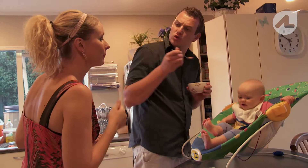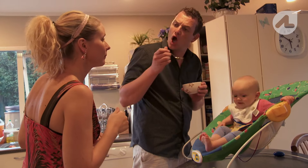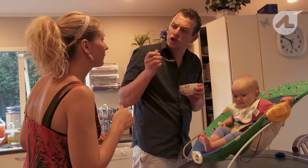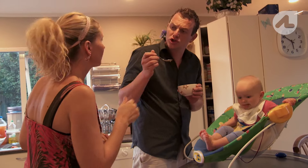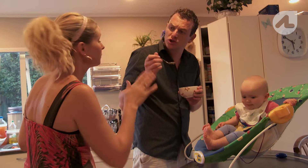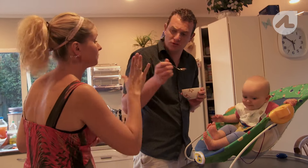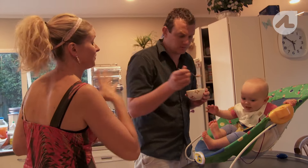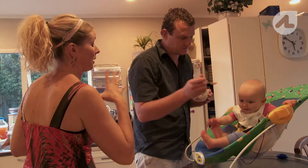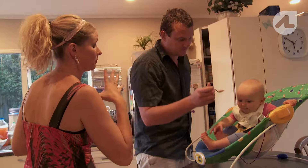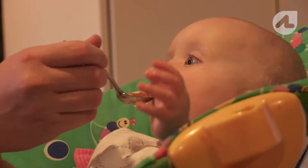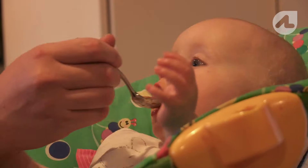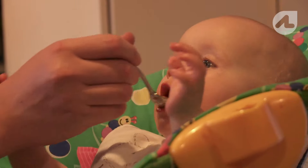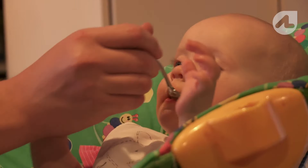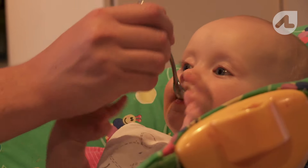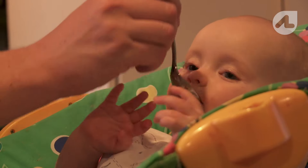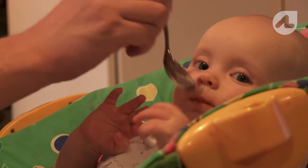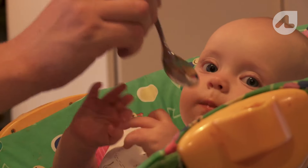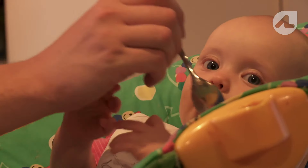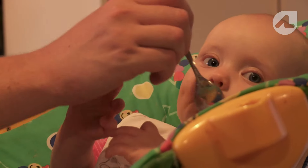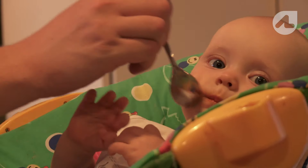It's not too hot? No, no, it's fine.